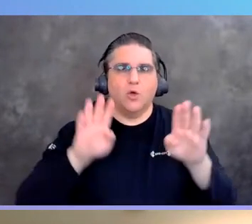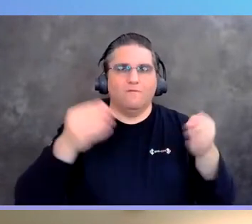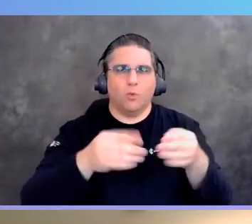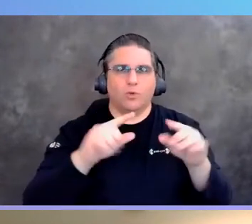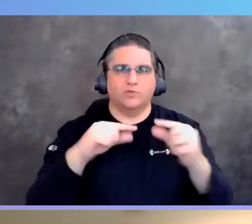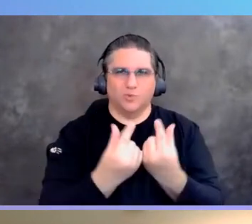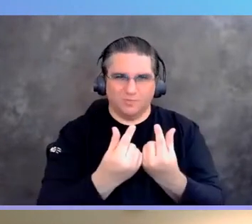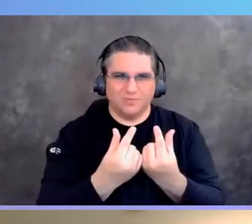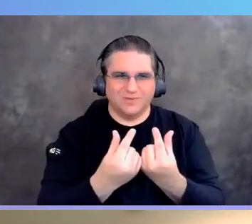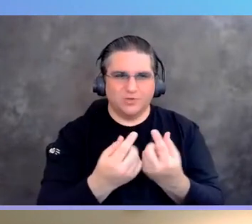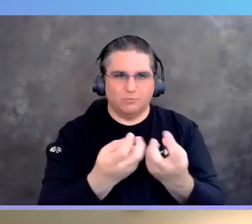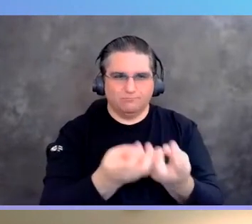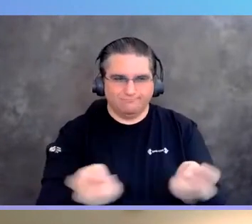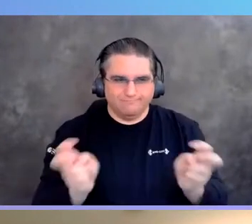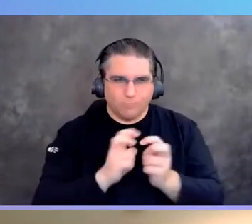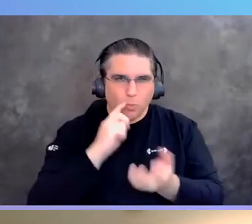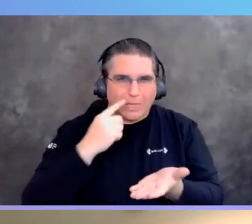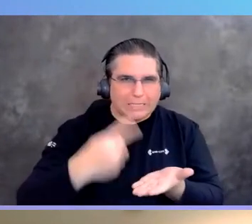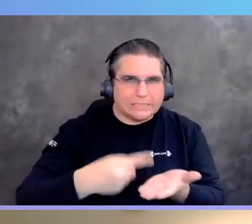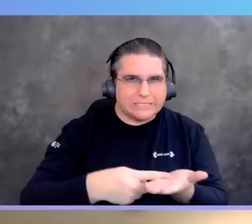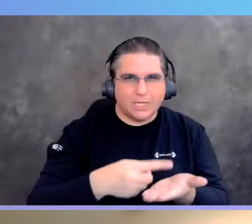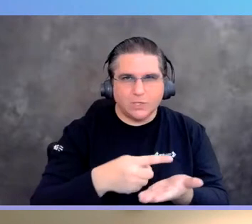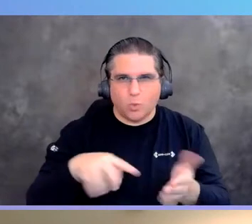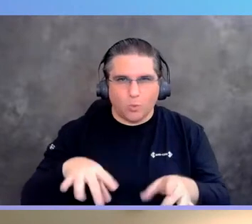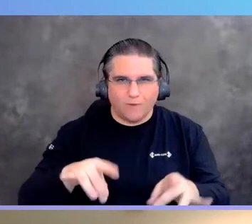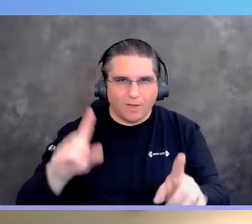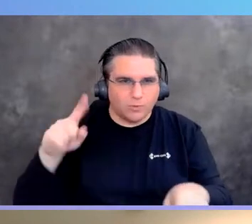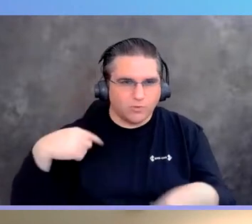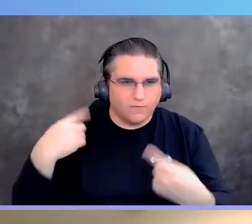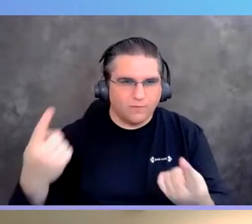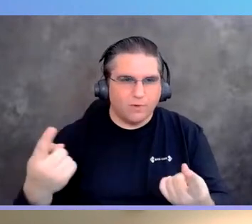ways that alt text can be presented to make it easier to